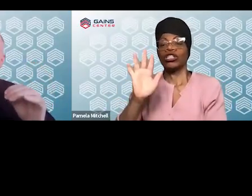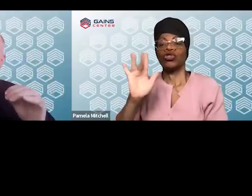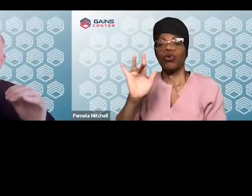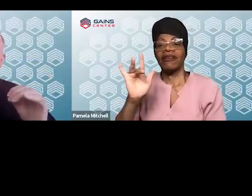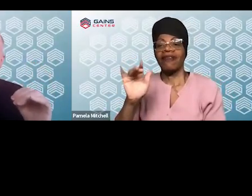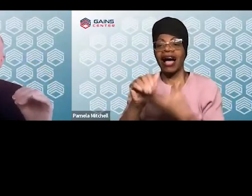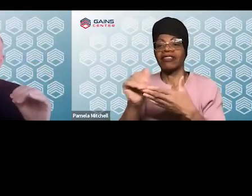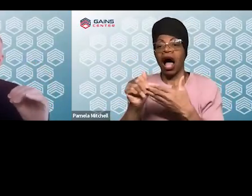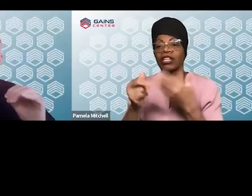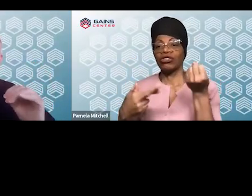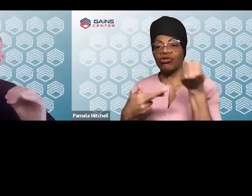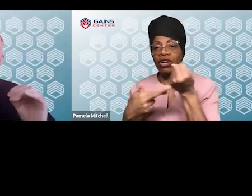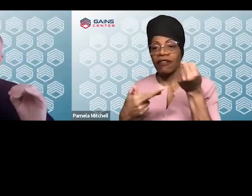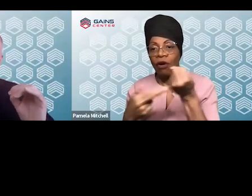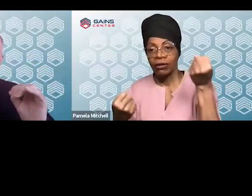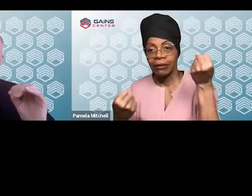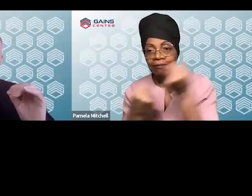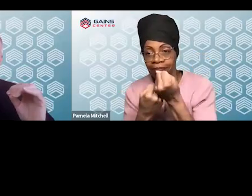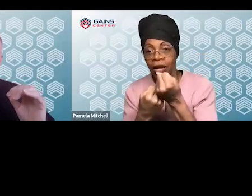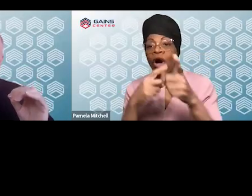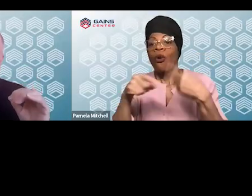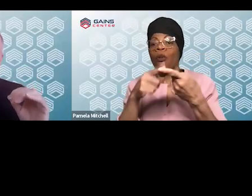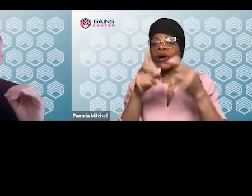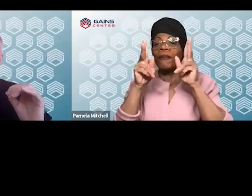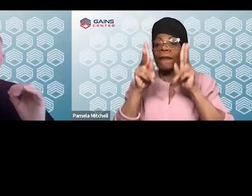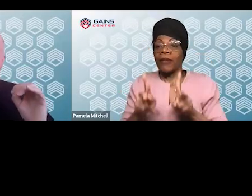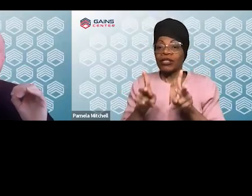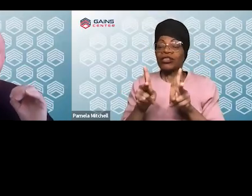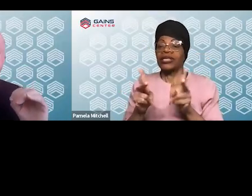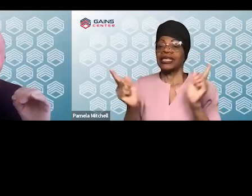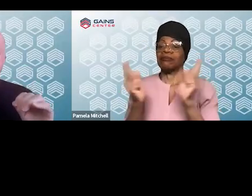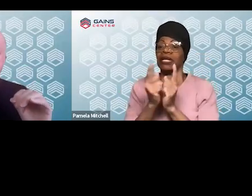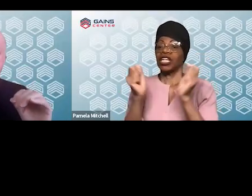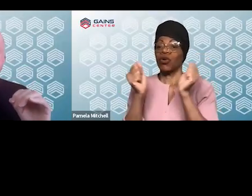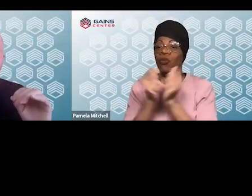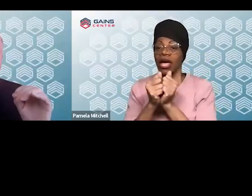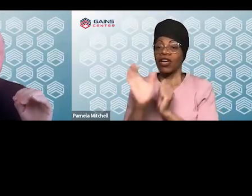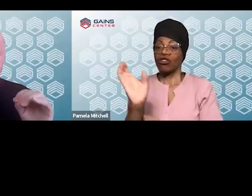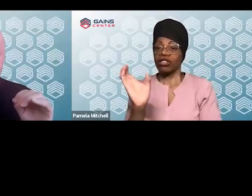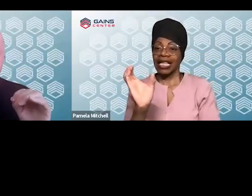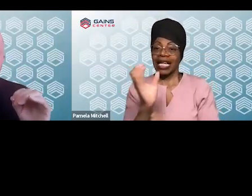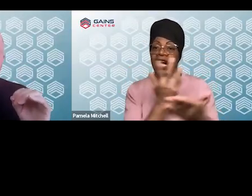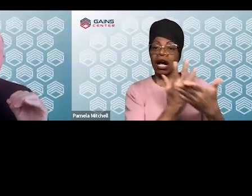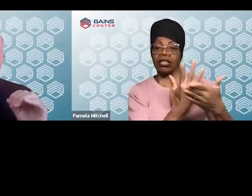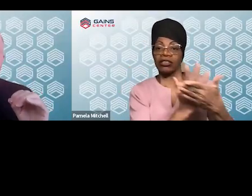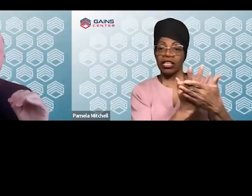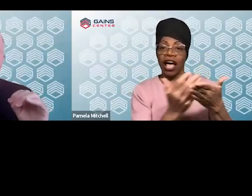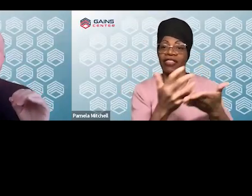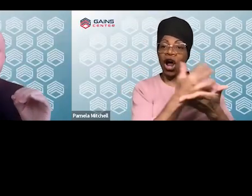In fact, by meeting with her in the incarceration, they actually earn $25 there,